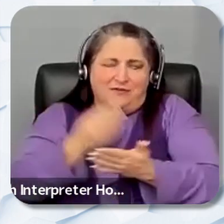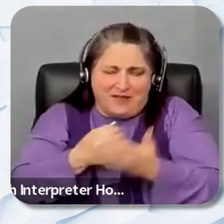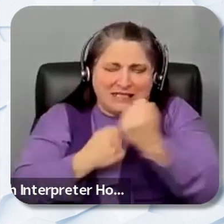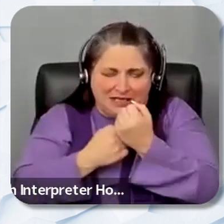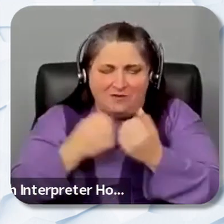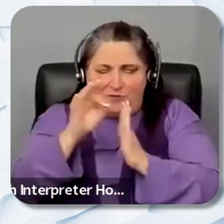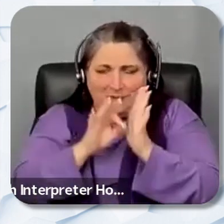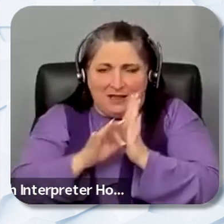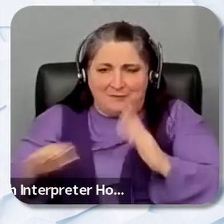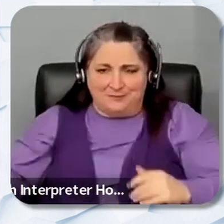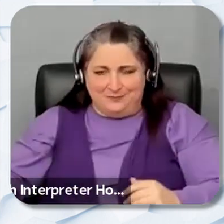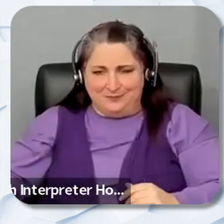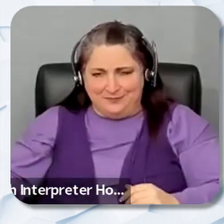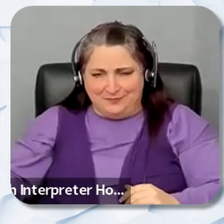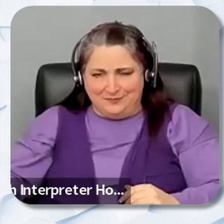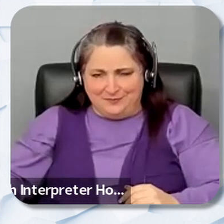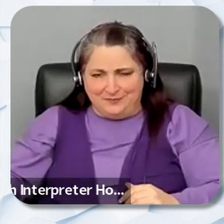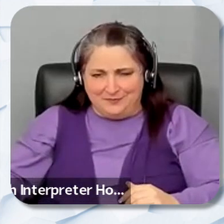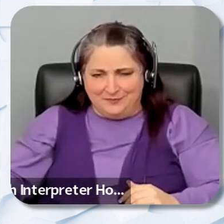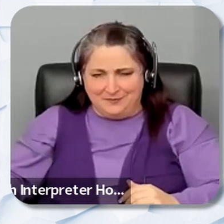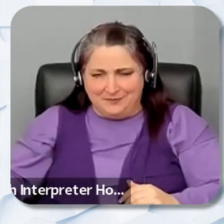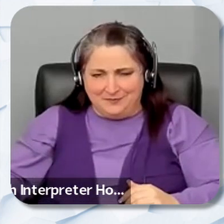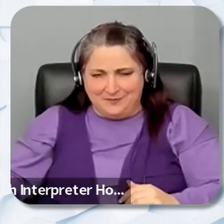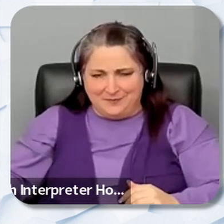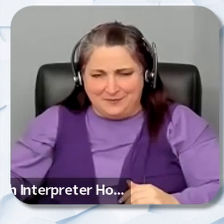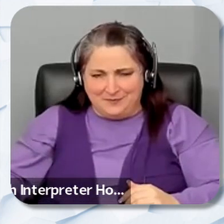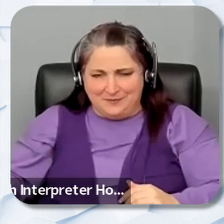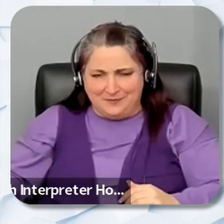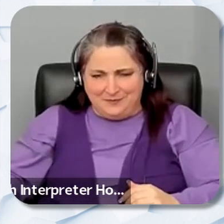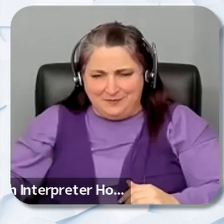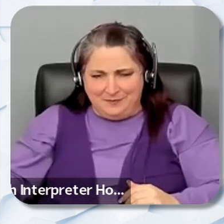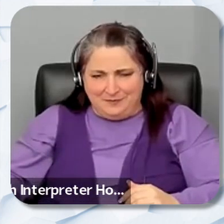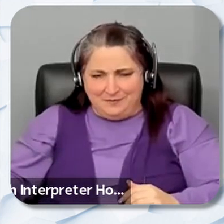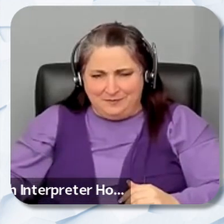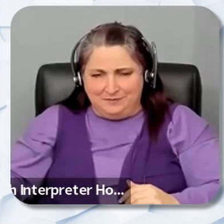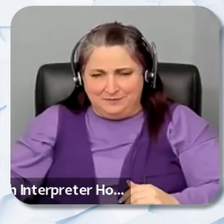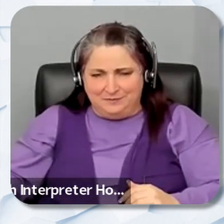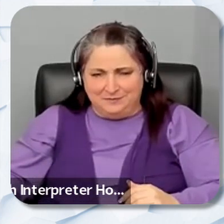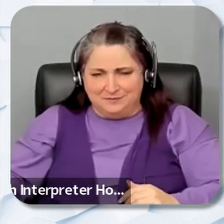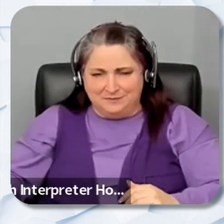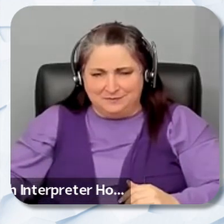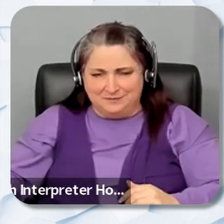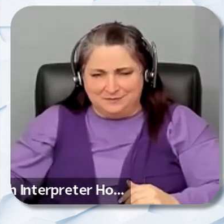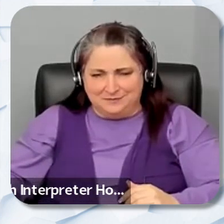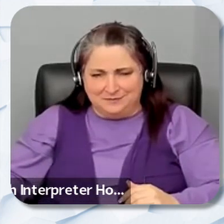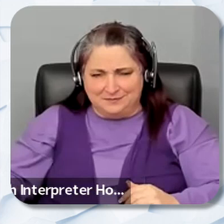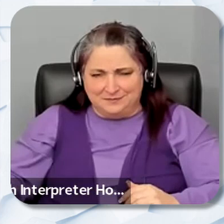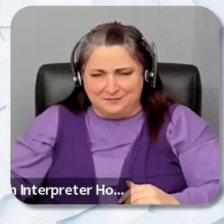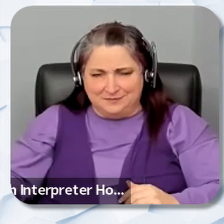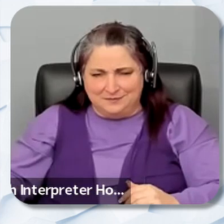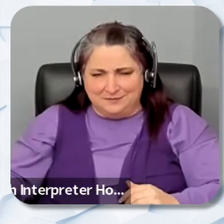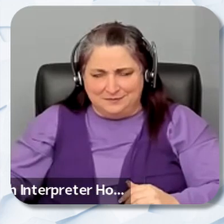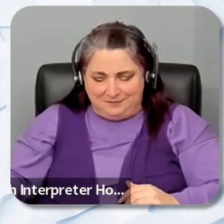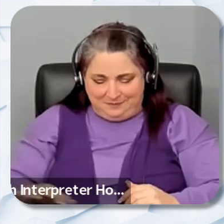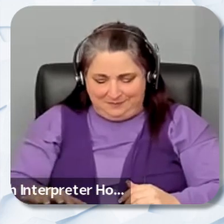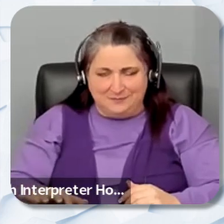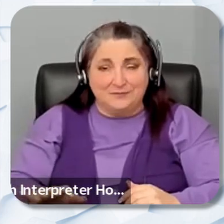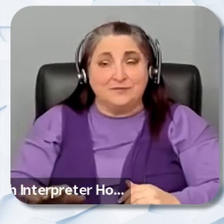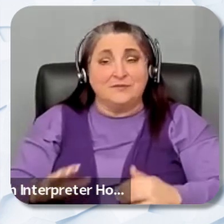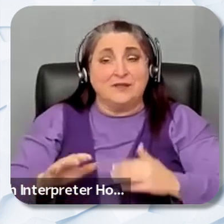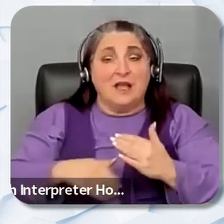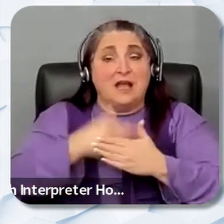Funding Formula. Okay. So, "How are preschool students classified when they do not receive